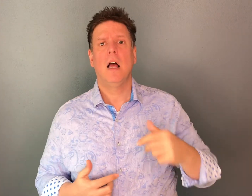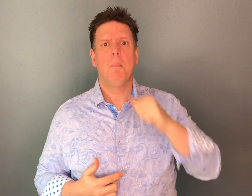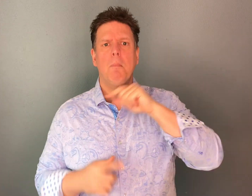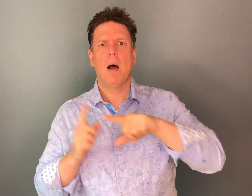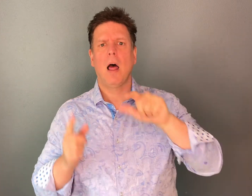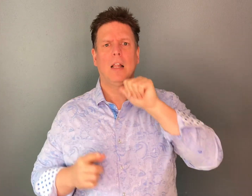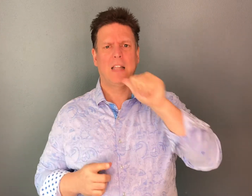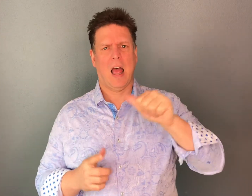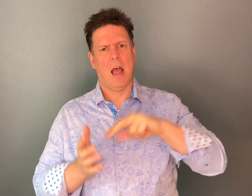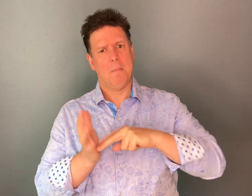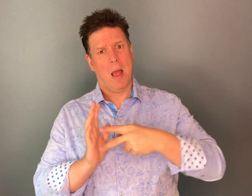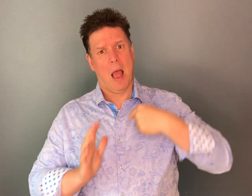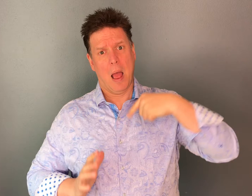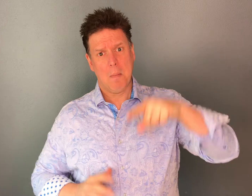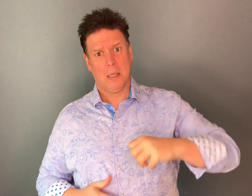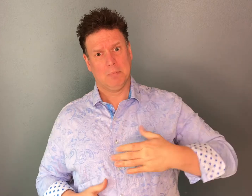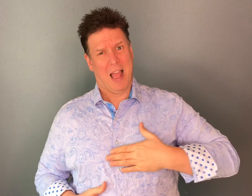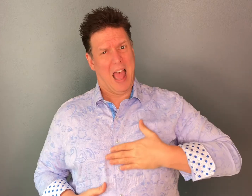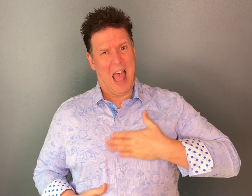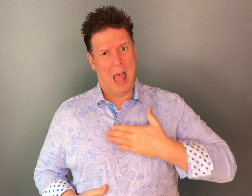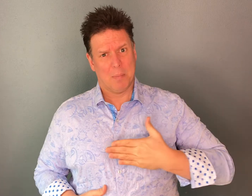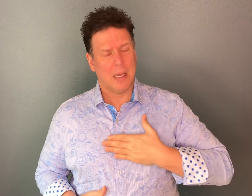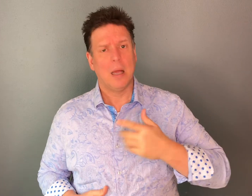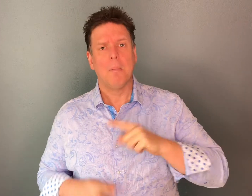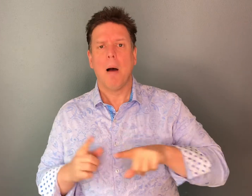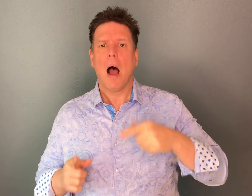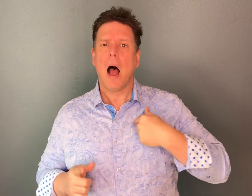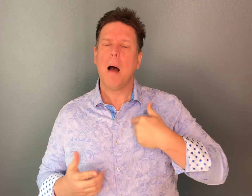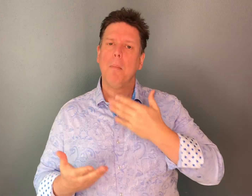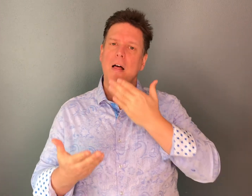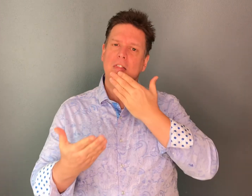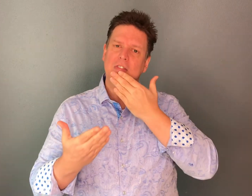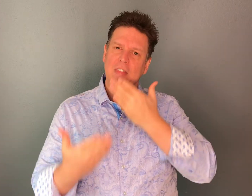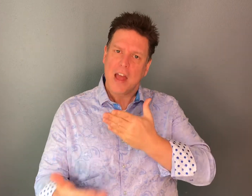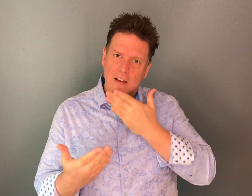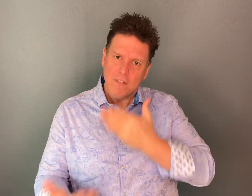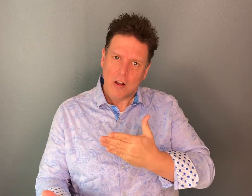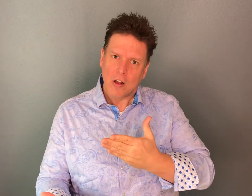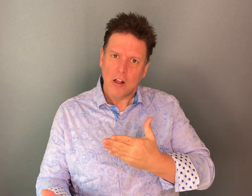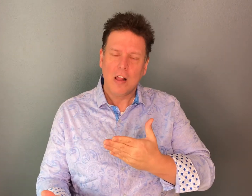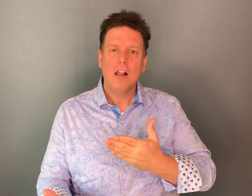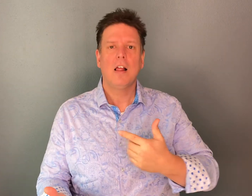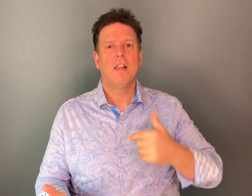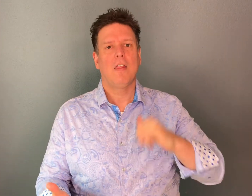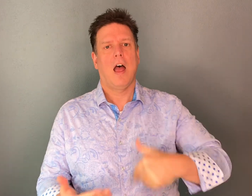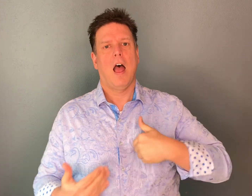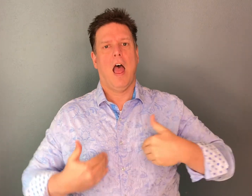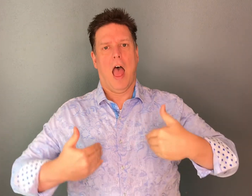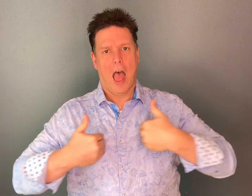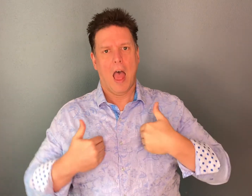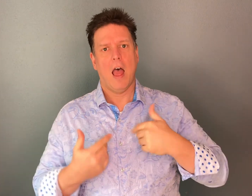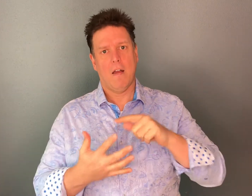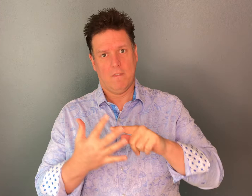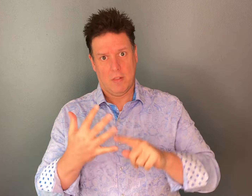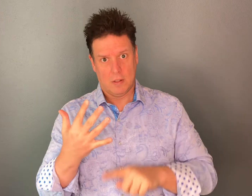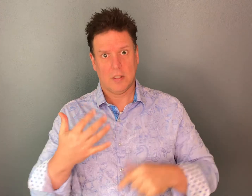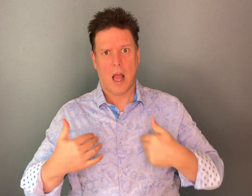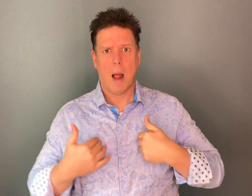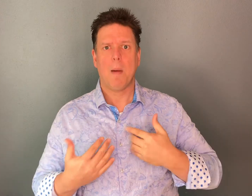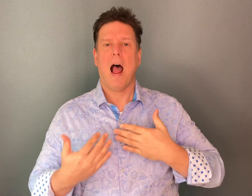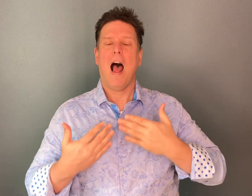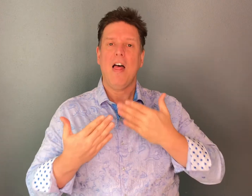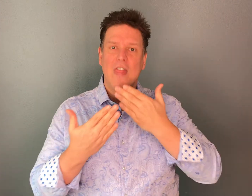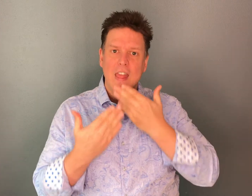I'm happy for so many things and it's not just being happy. I'm grateful. I'm